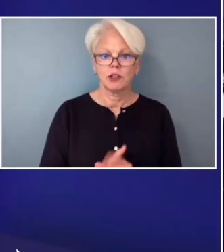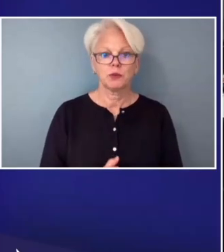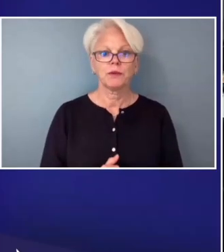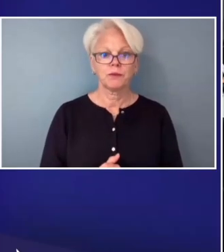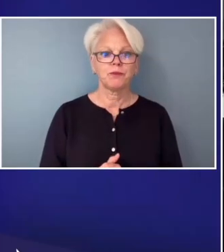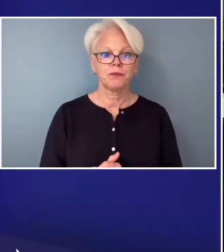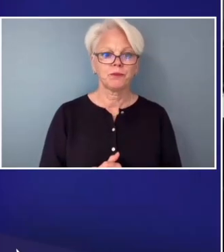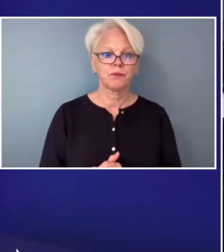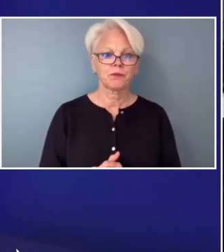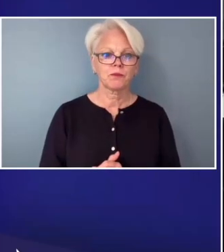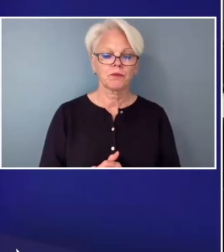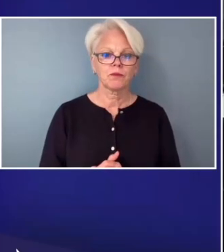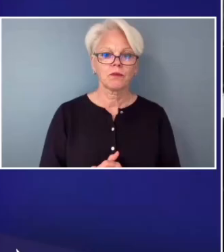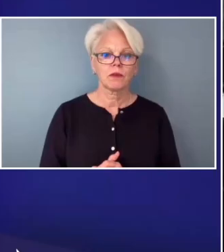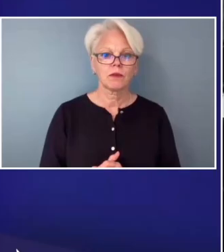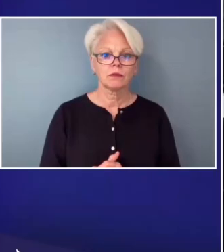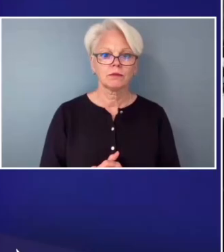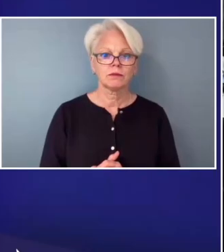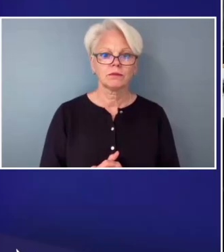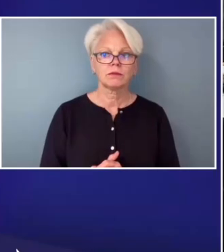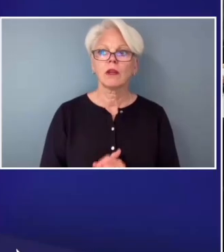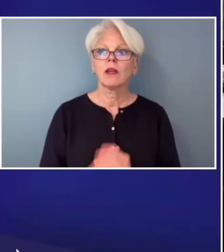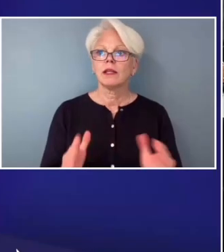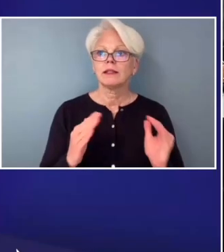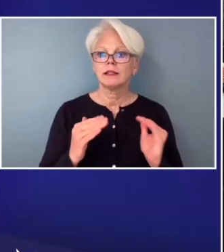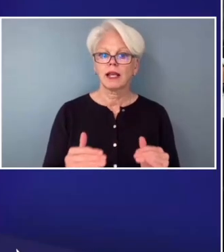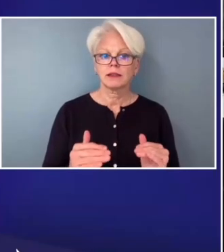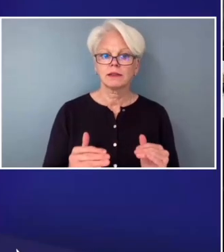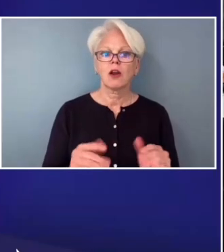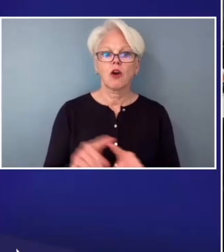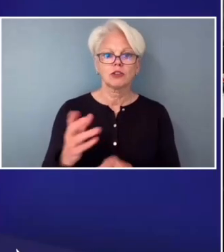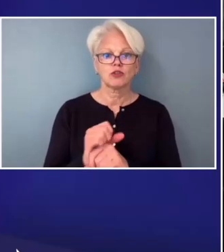Um, Next set also received on the 16th,